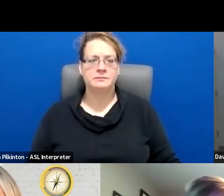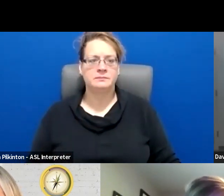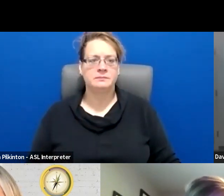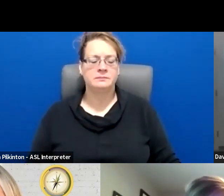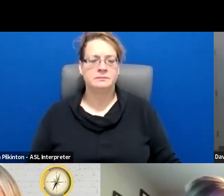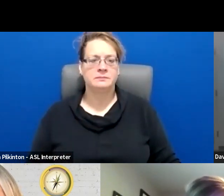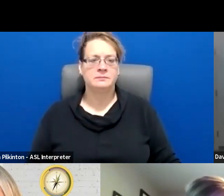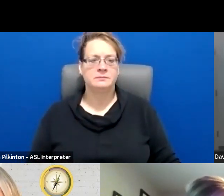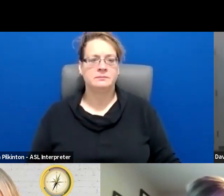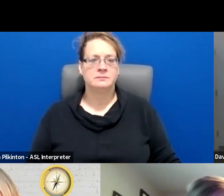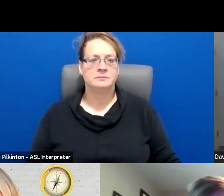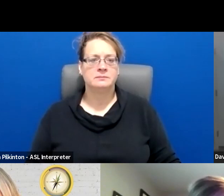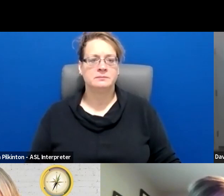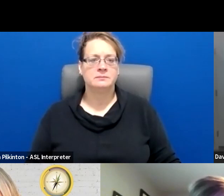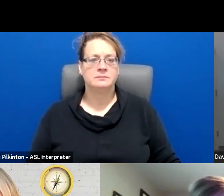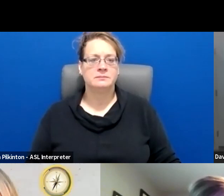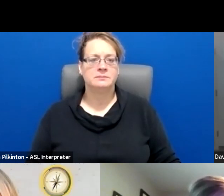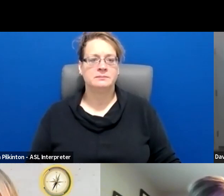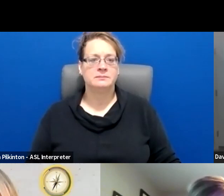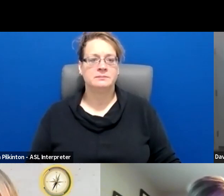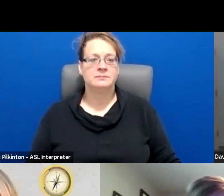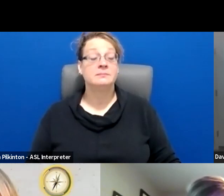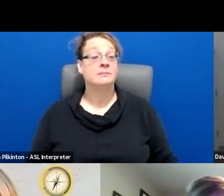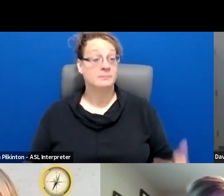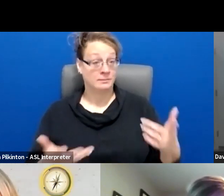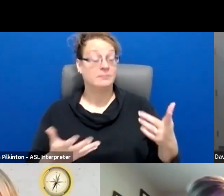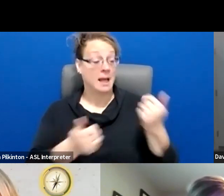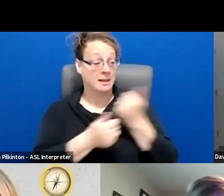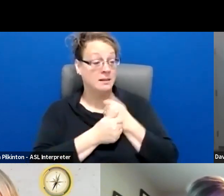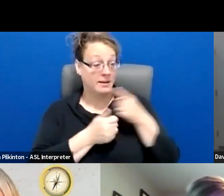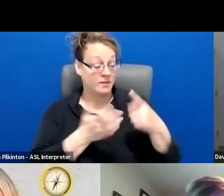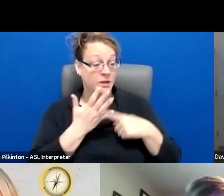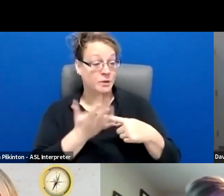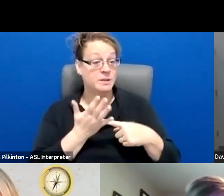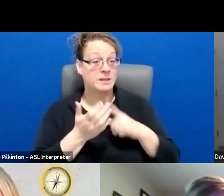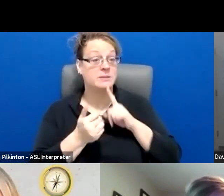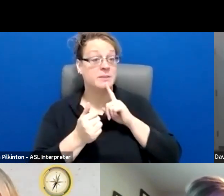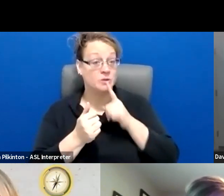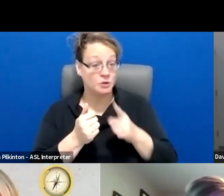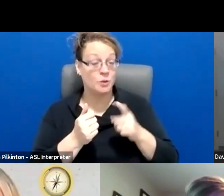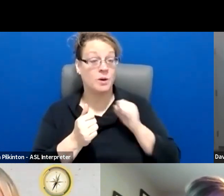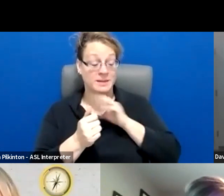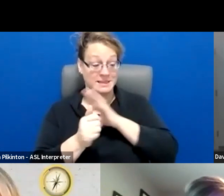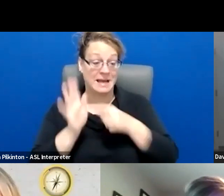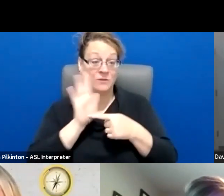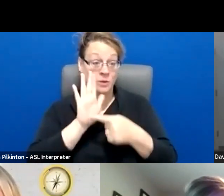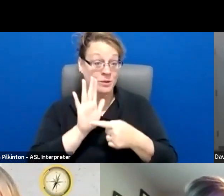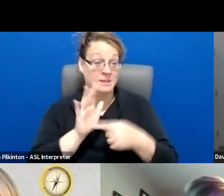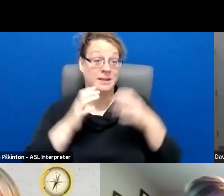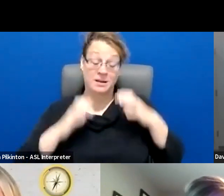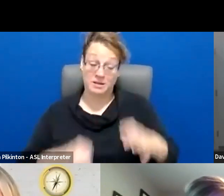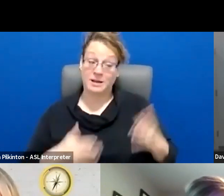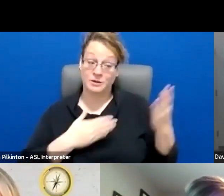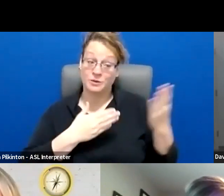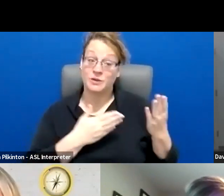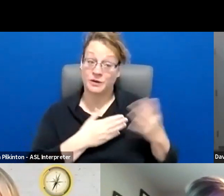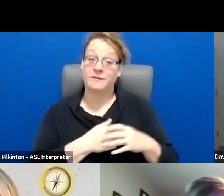You want to make sure that candidate has the skills, knowledge, capability to really be a good fit for the positions.